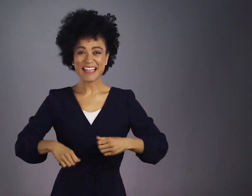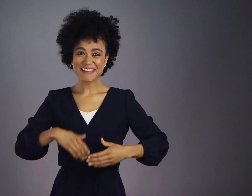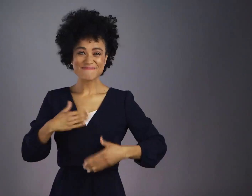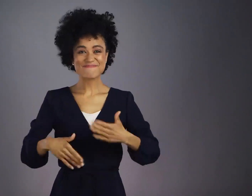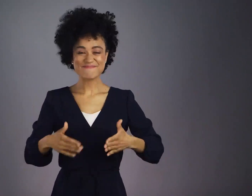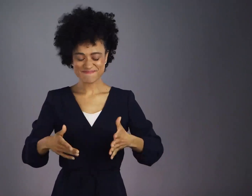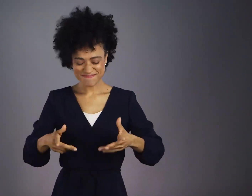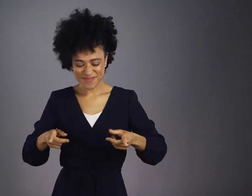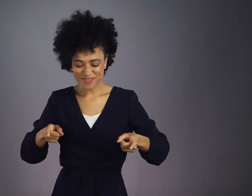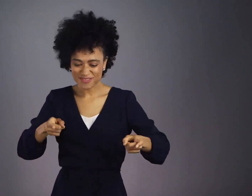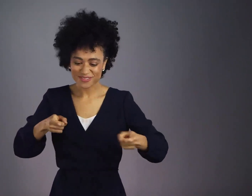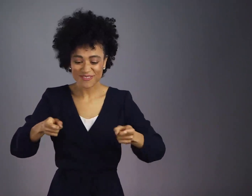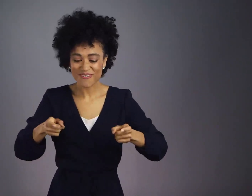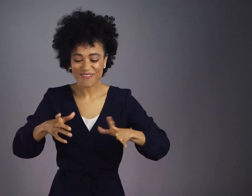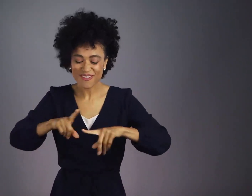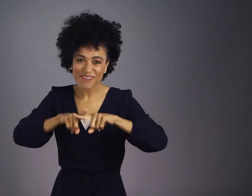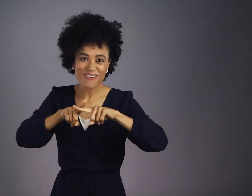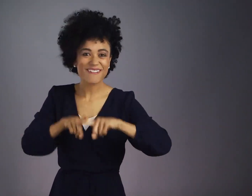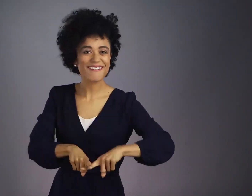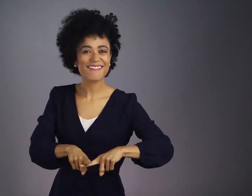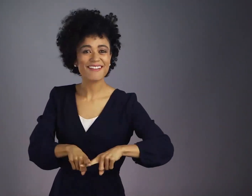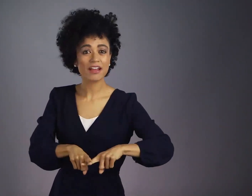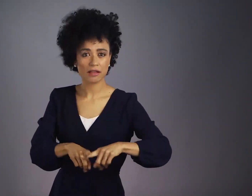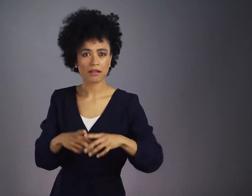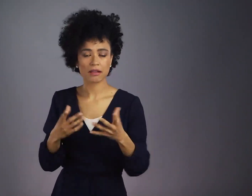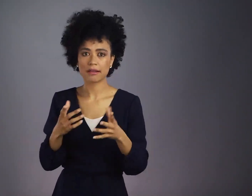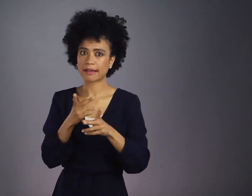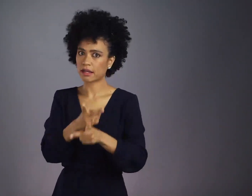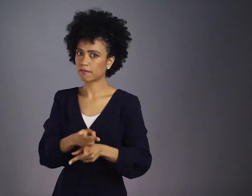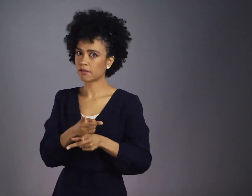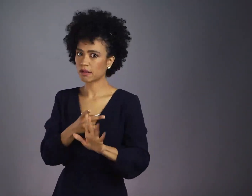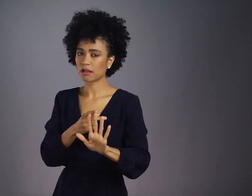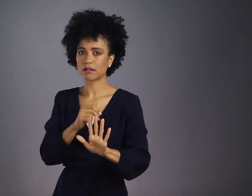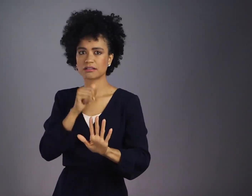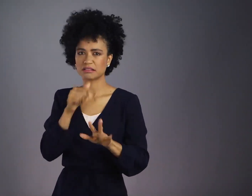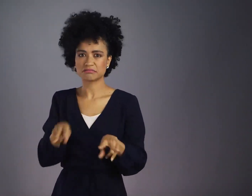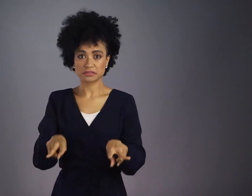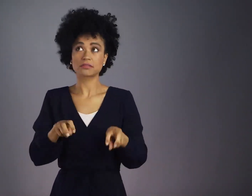and are careful to make no request for ourselves only.